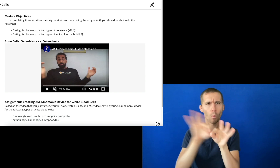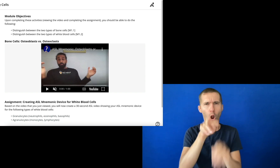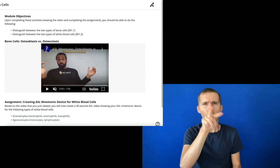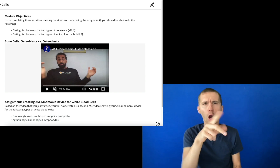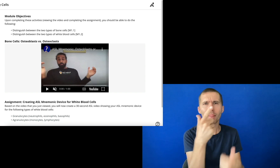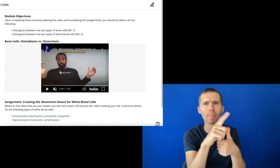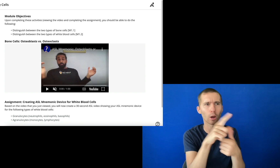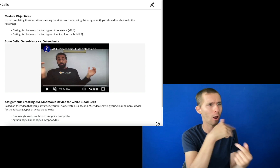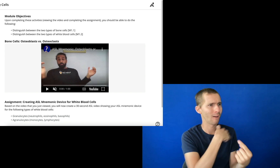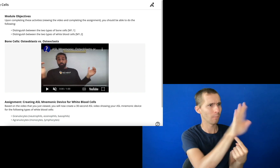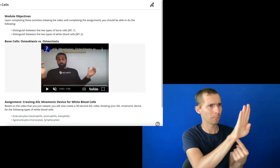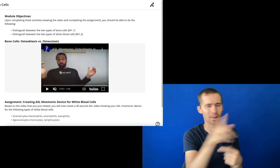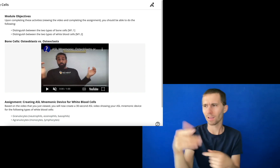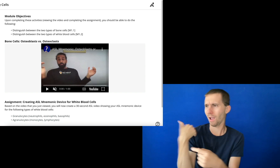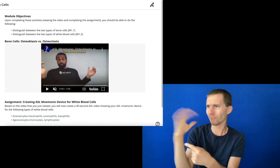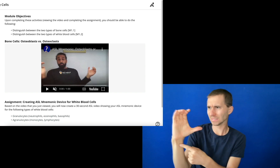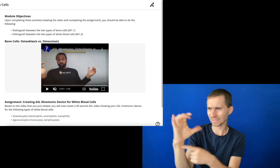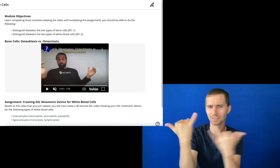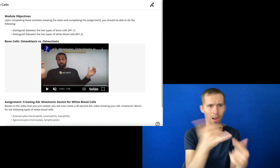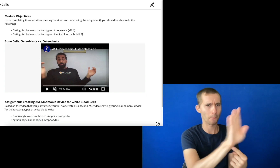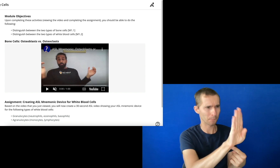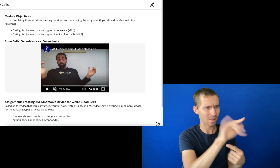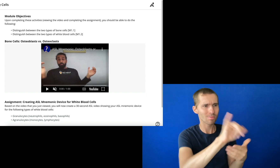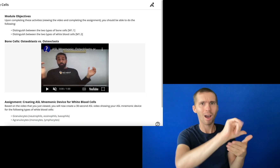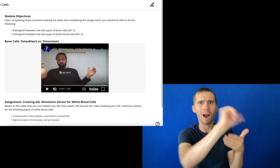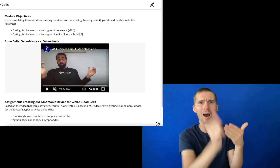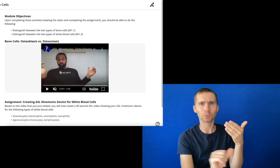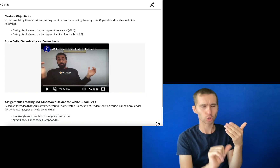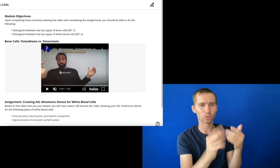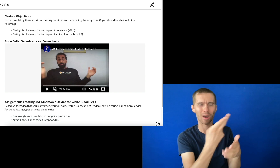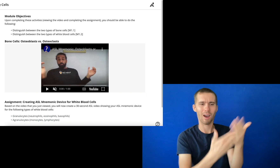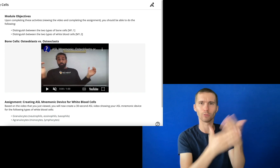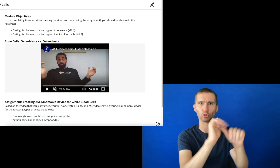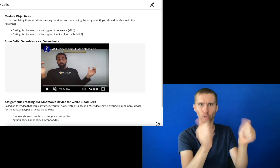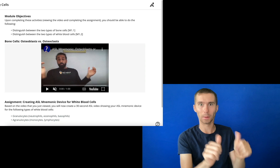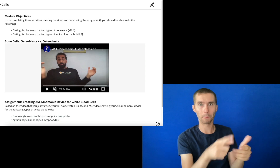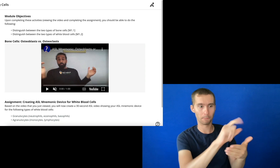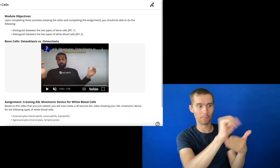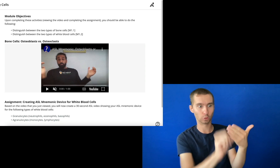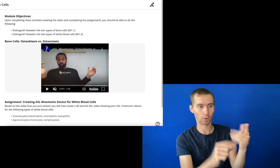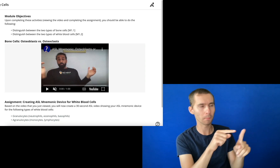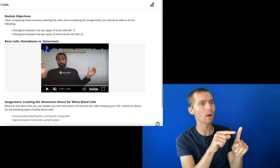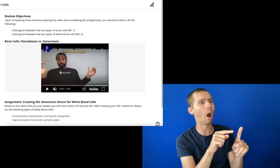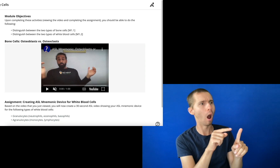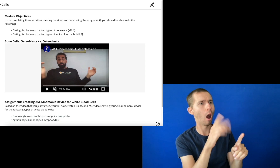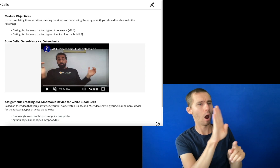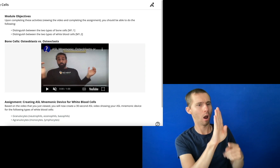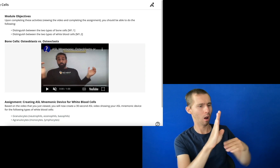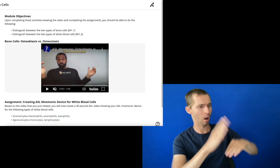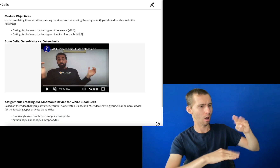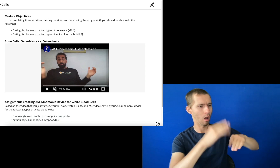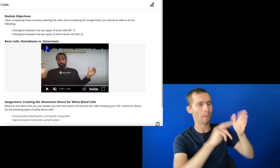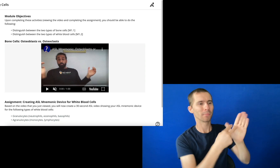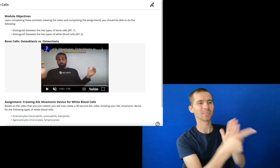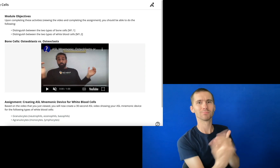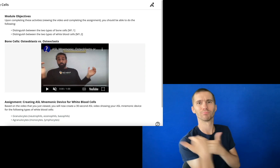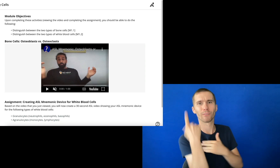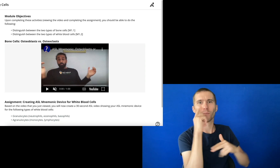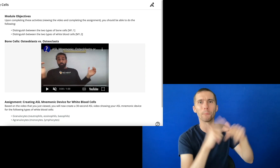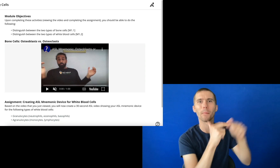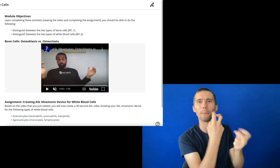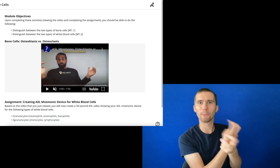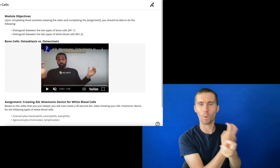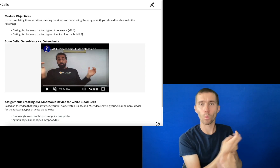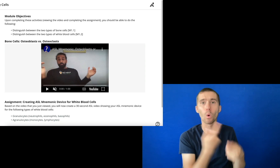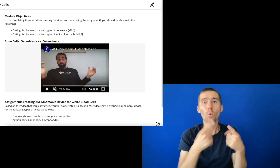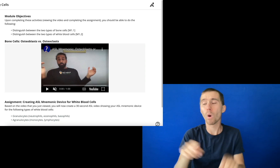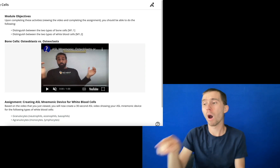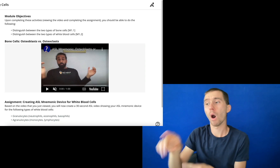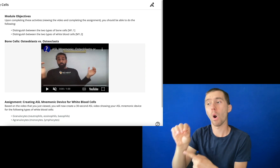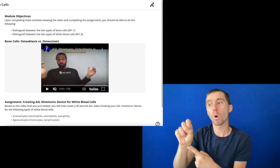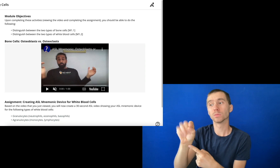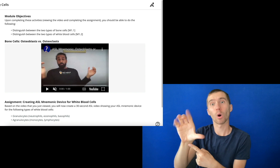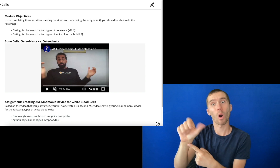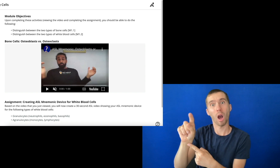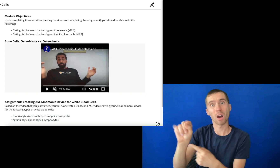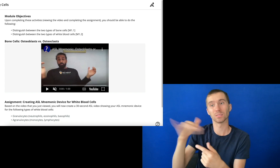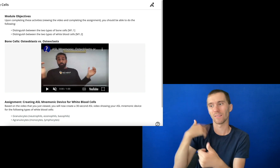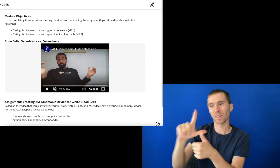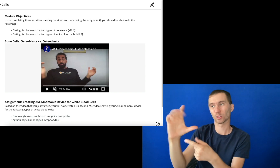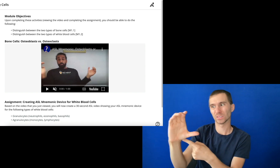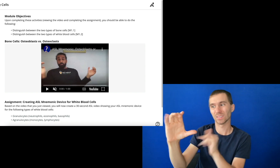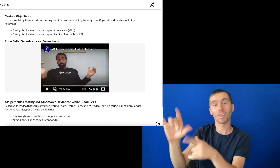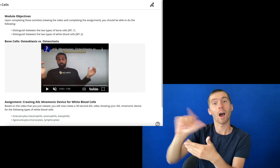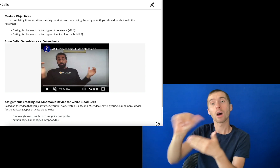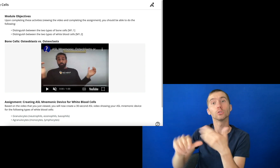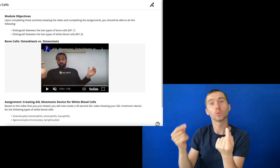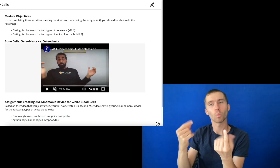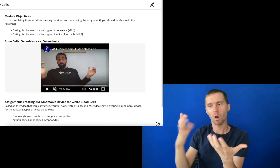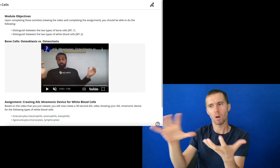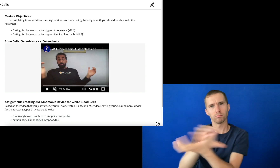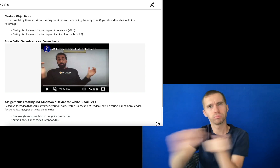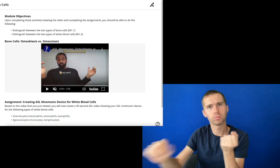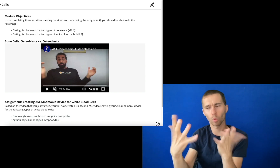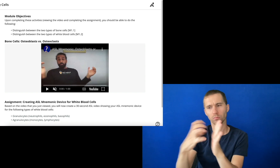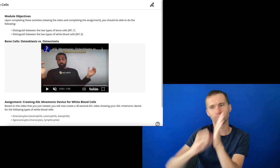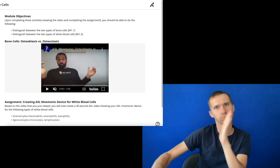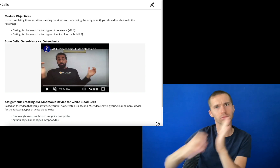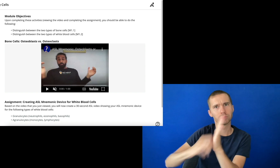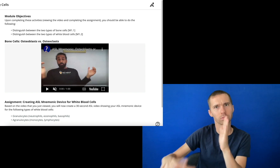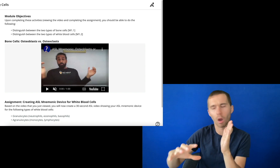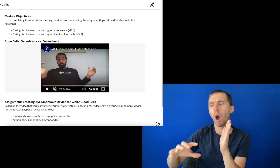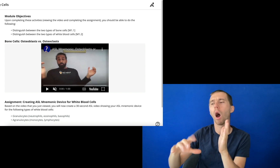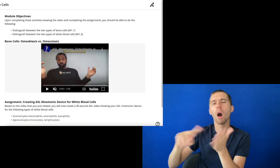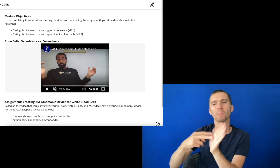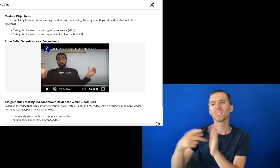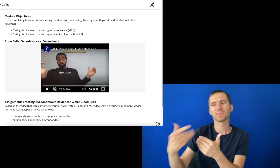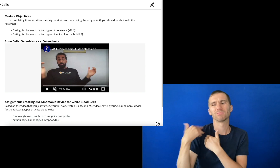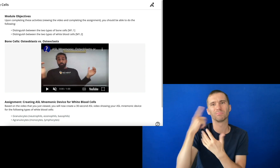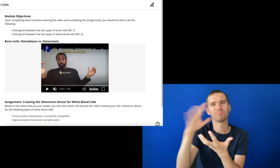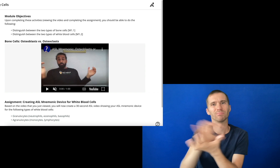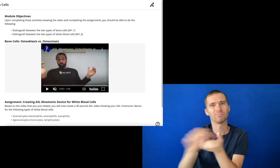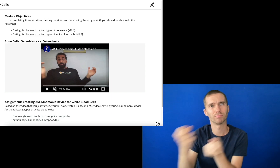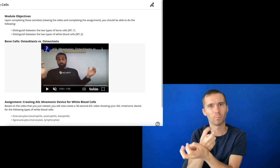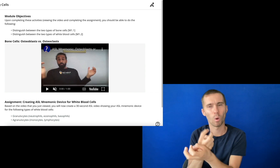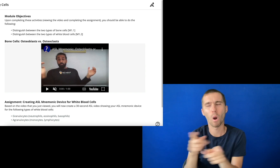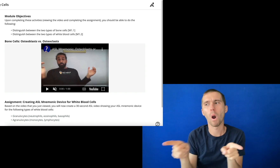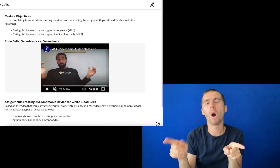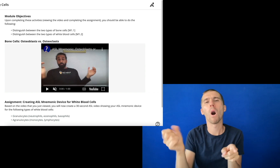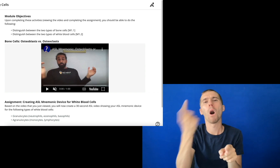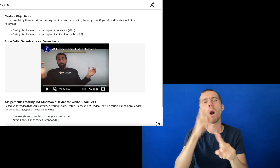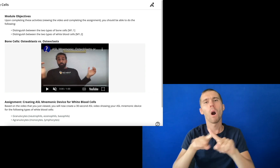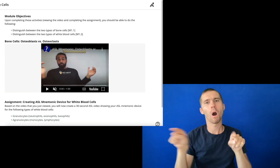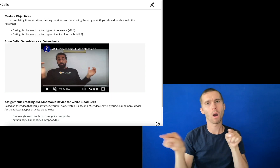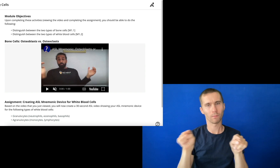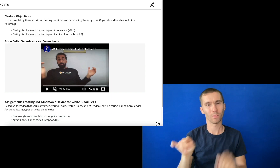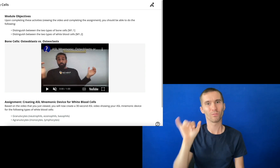The distinguishing factor is the letter difference -- "B" and "C" -- which correspond to the handshape used in the signs for "build" and "destroy".